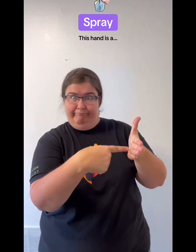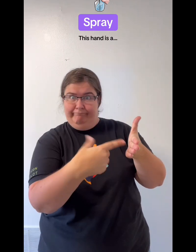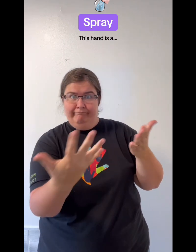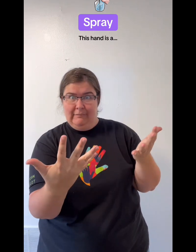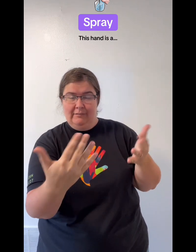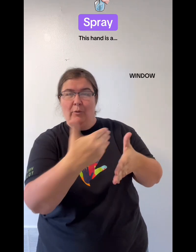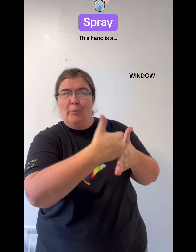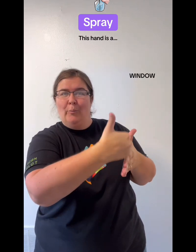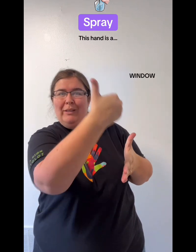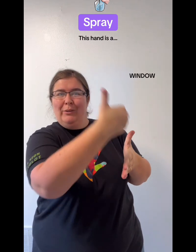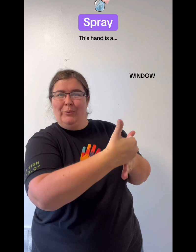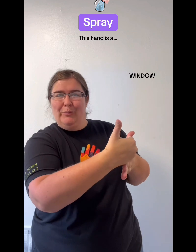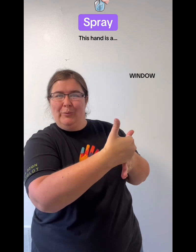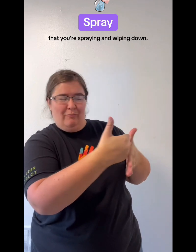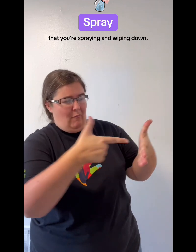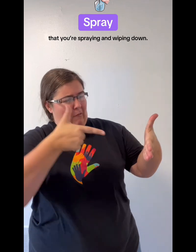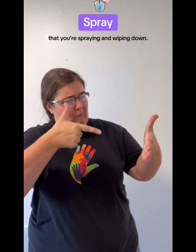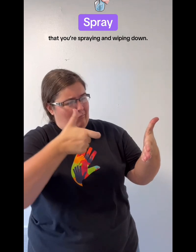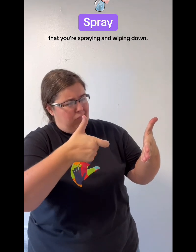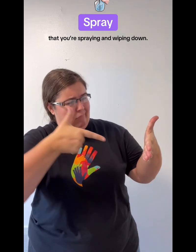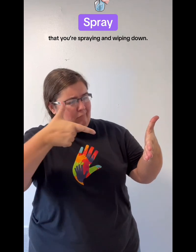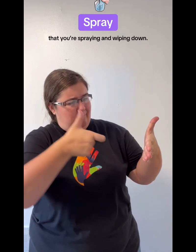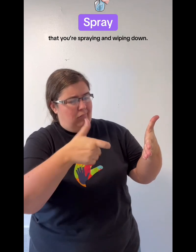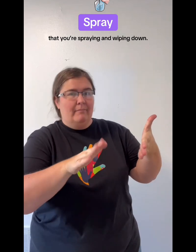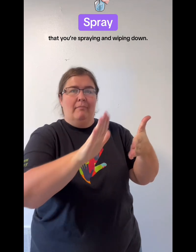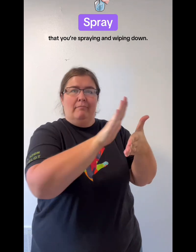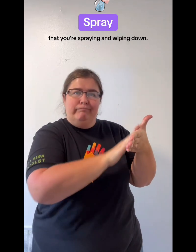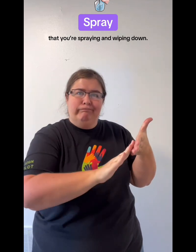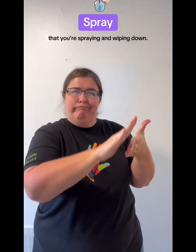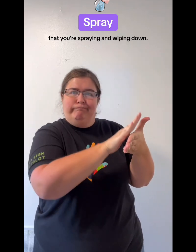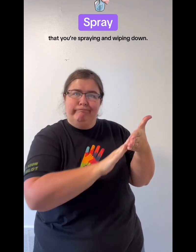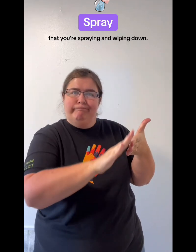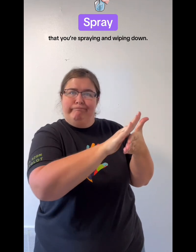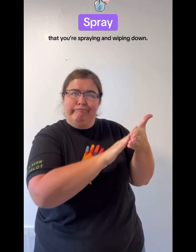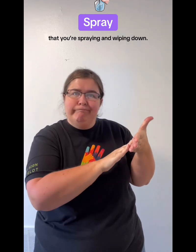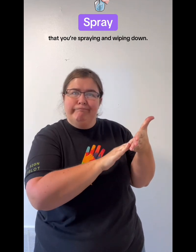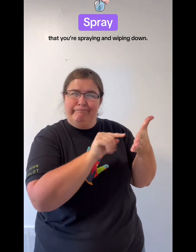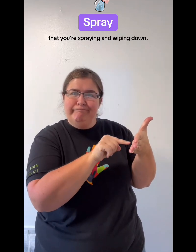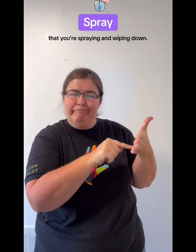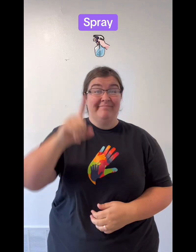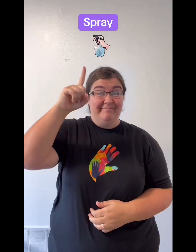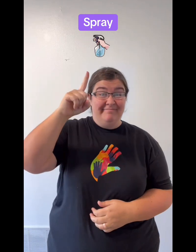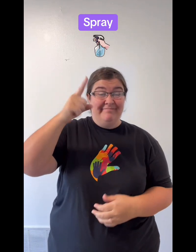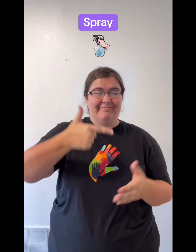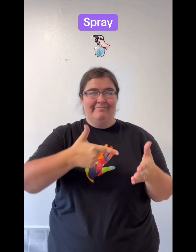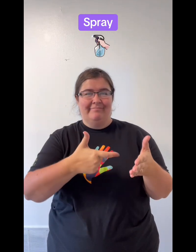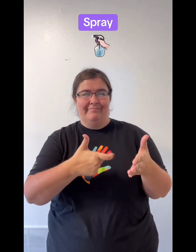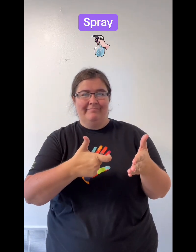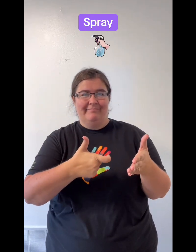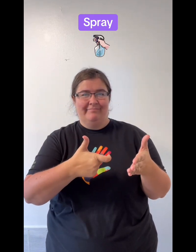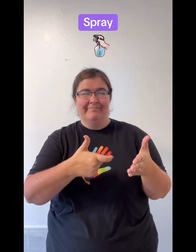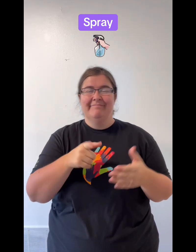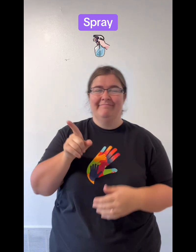This hand represents a WINDOW that you're spraying and wiping down. Spray (1)